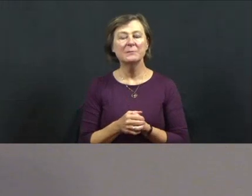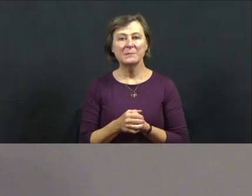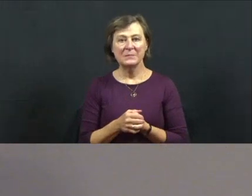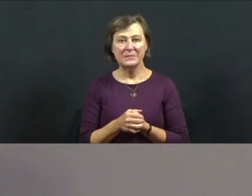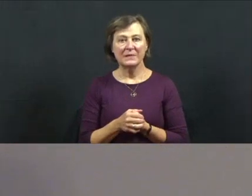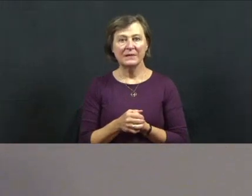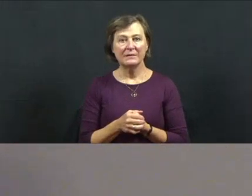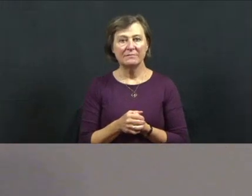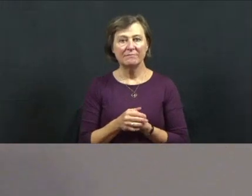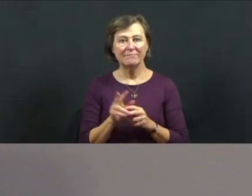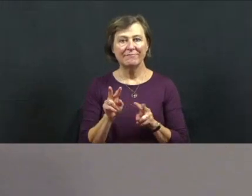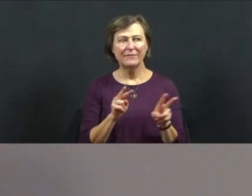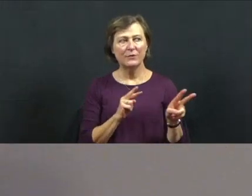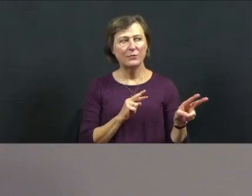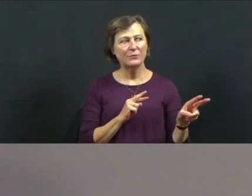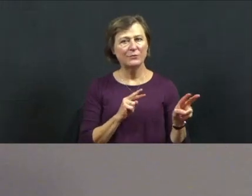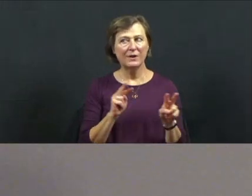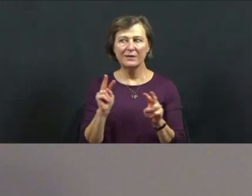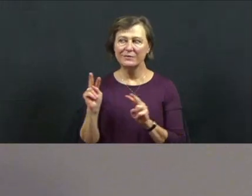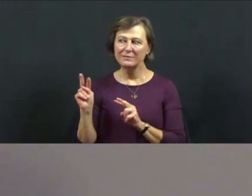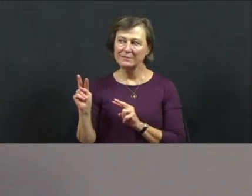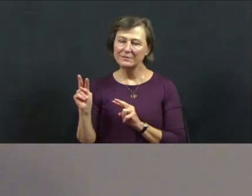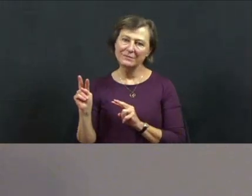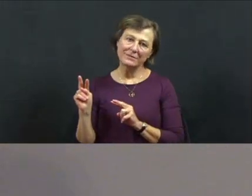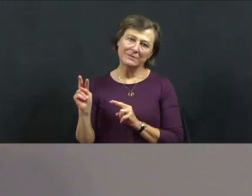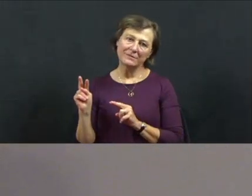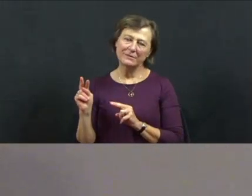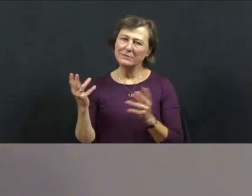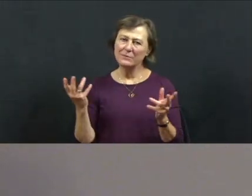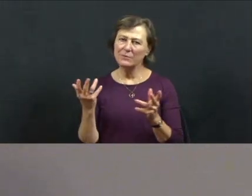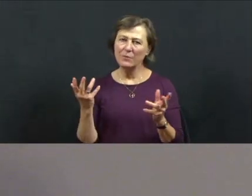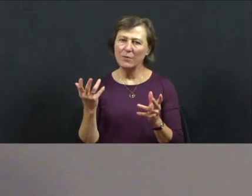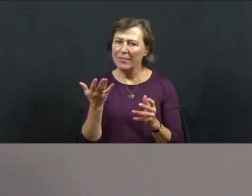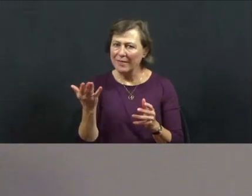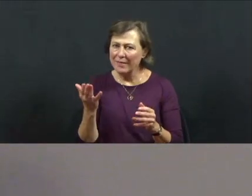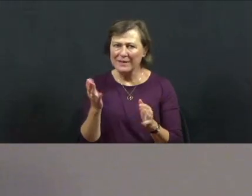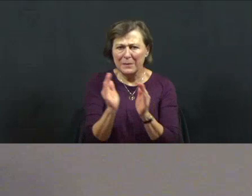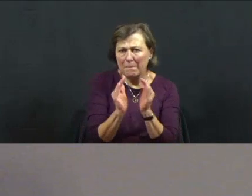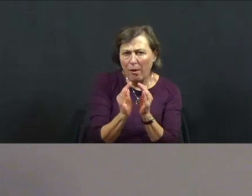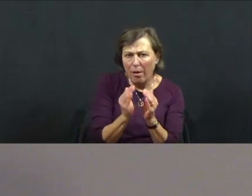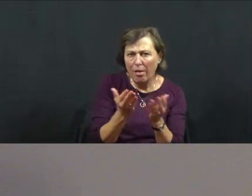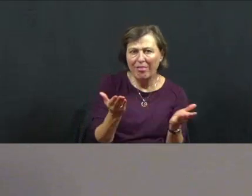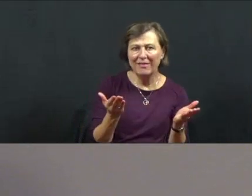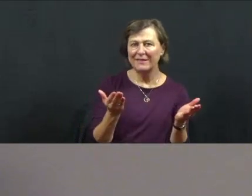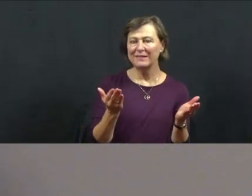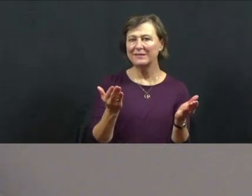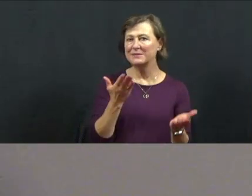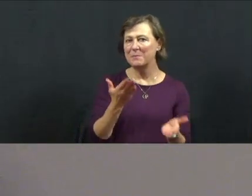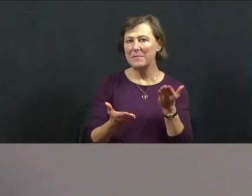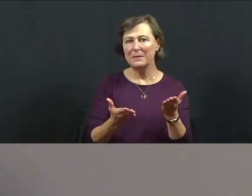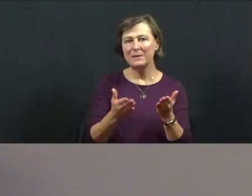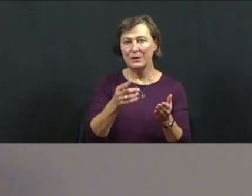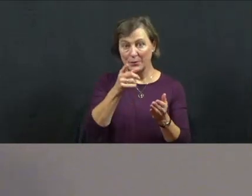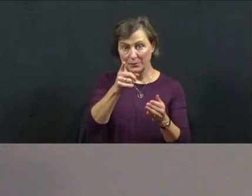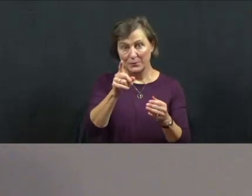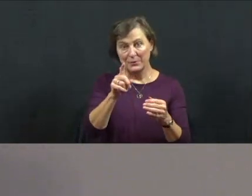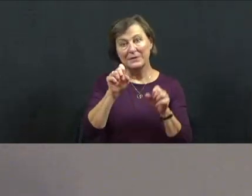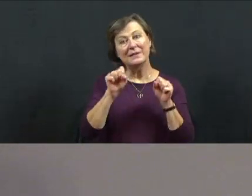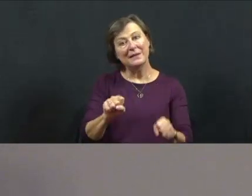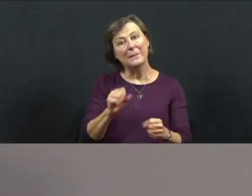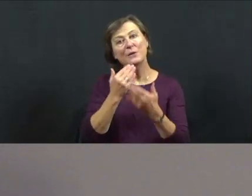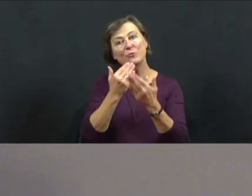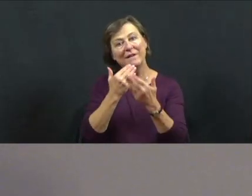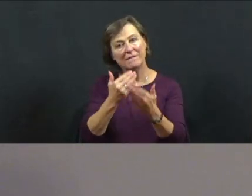Look around you. What things, even small things, might you be grateful for?